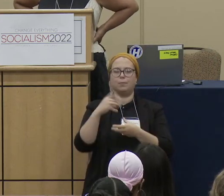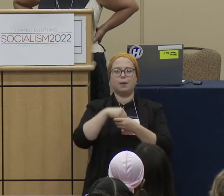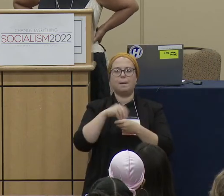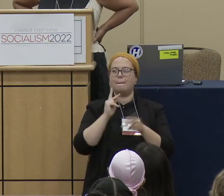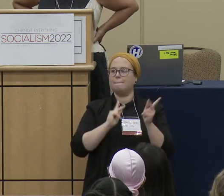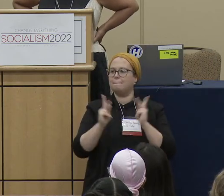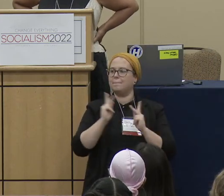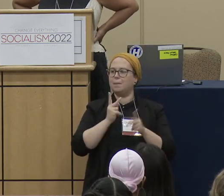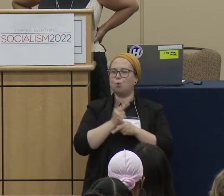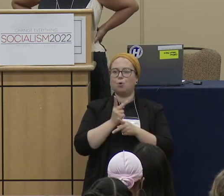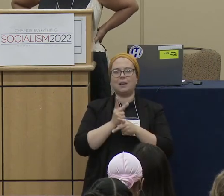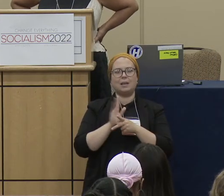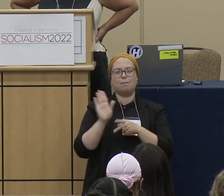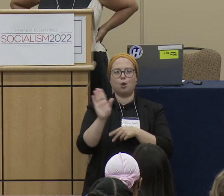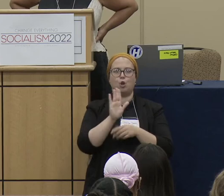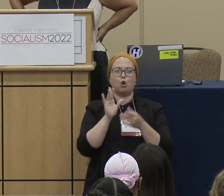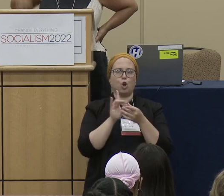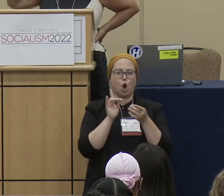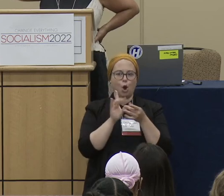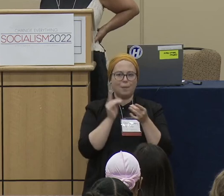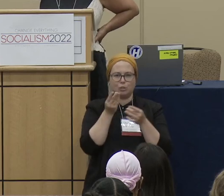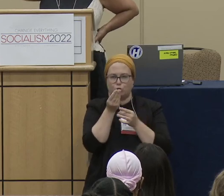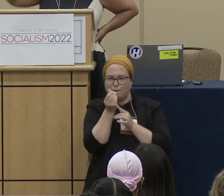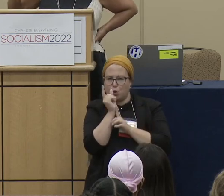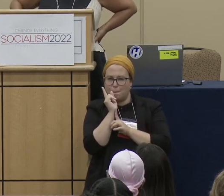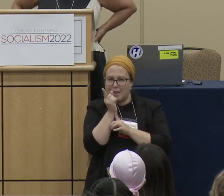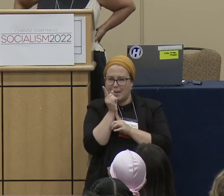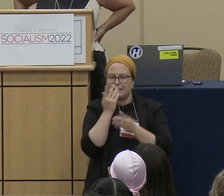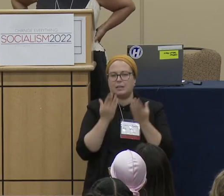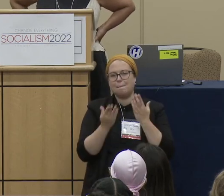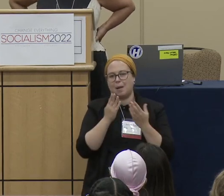participate , folks keep their comments to a couple of